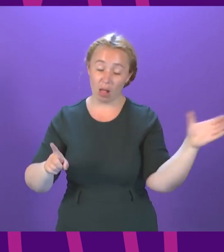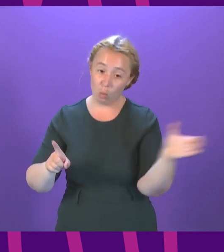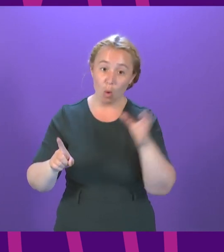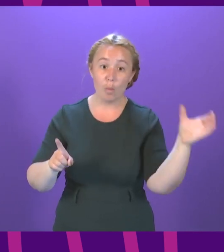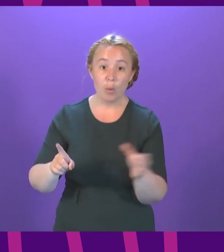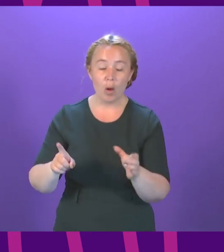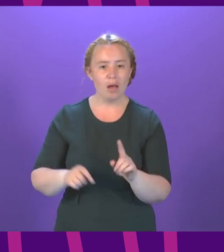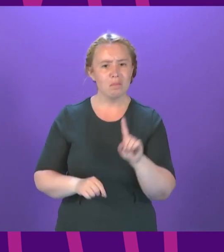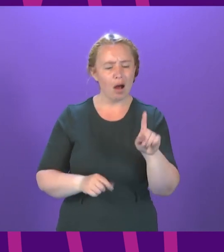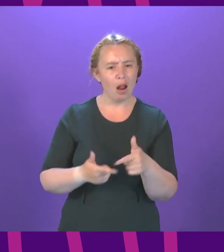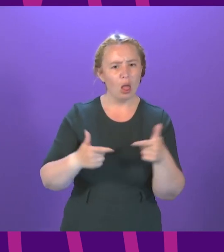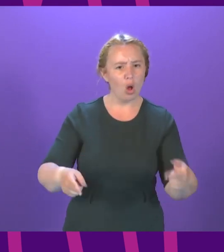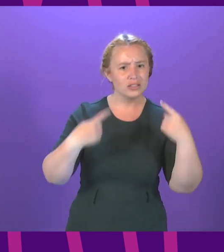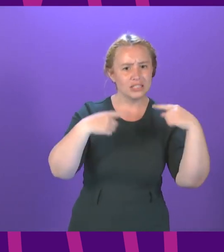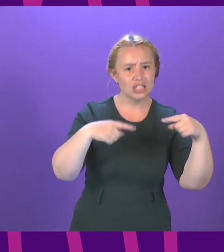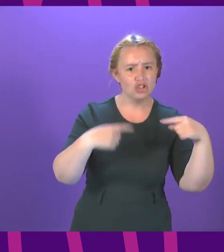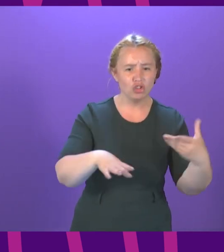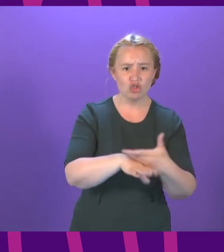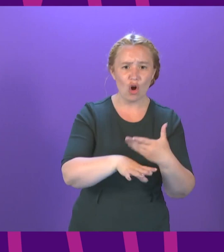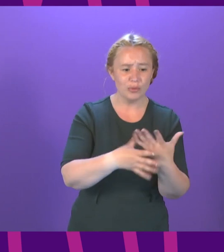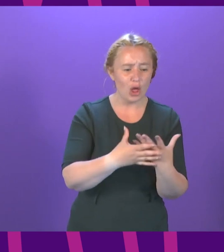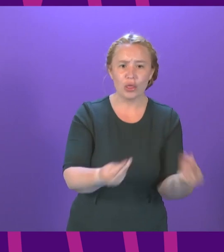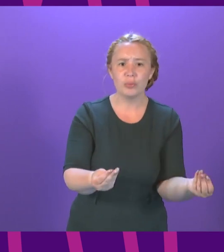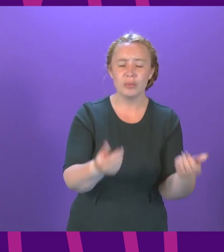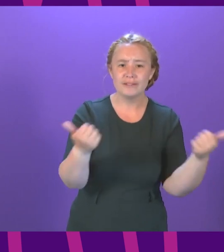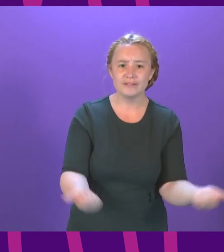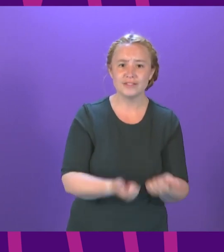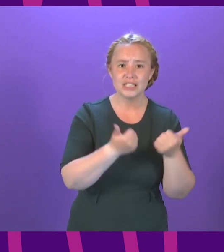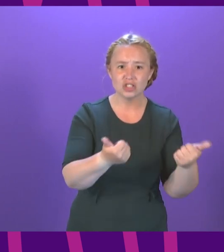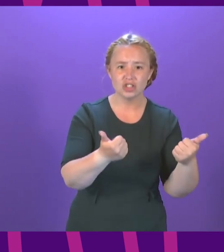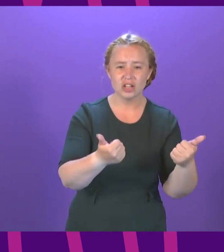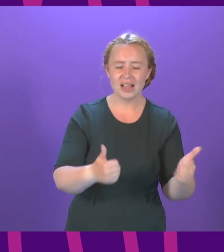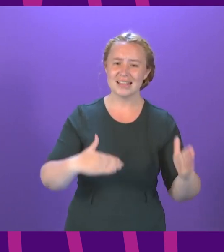not have a job come August. No teacher should have to work under a zero-hours contract or